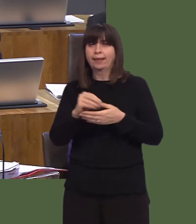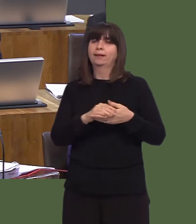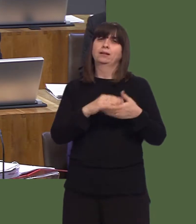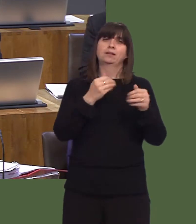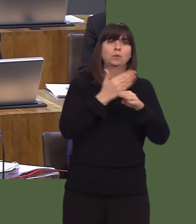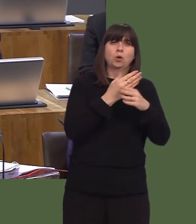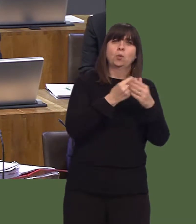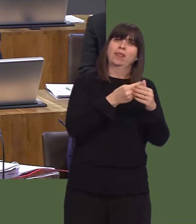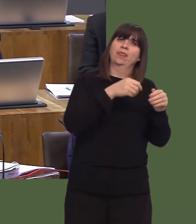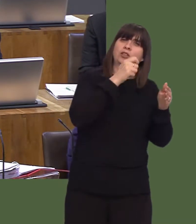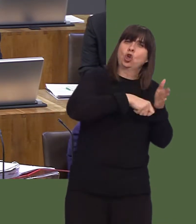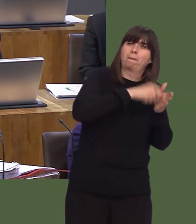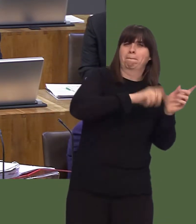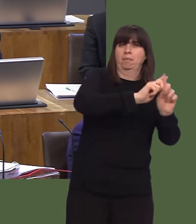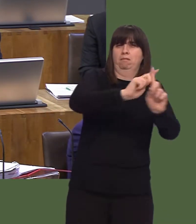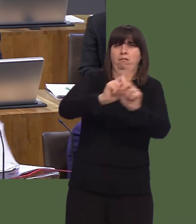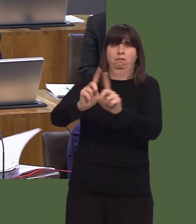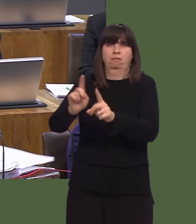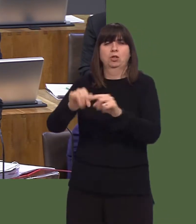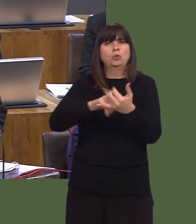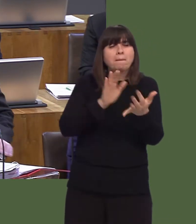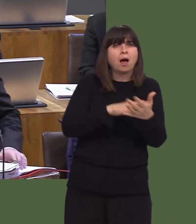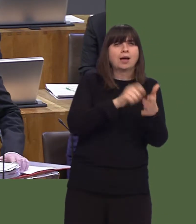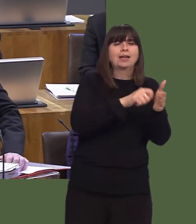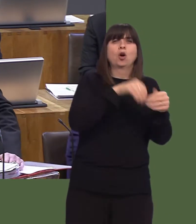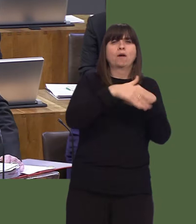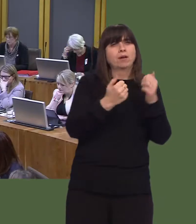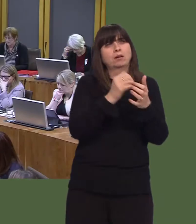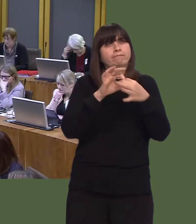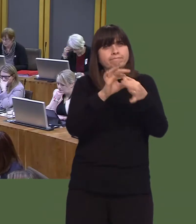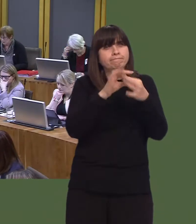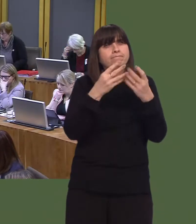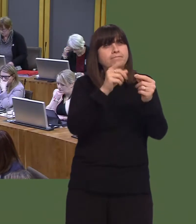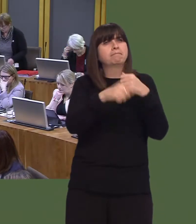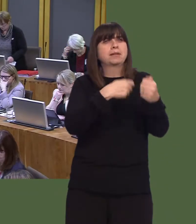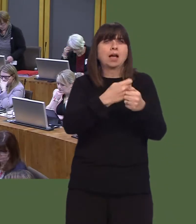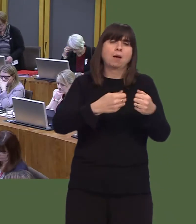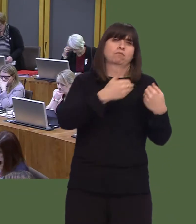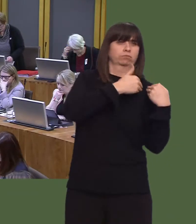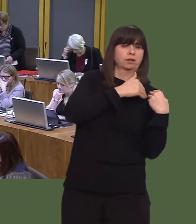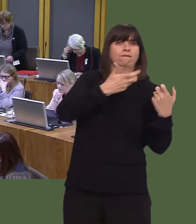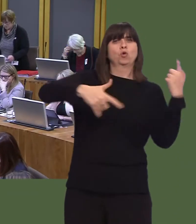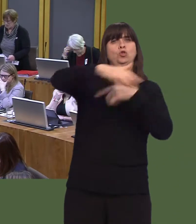and supermarkets to help them deliver on corporate and social responsibility. Joyce Watson AM: Thank you for that answer, First Minister.